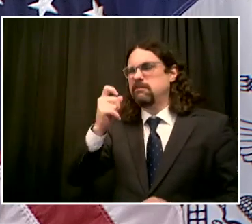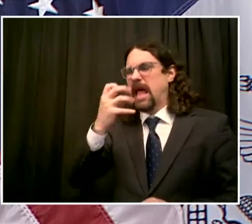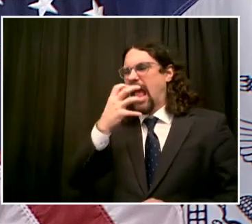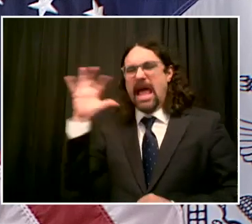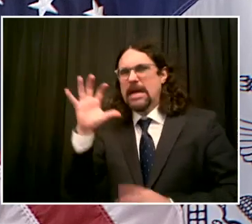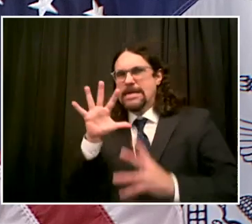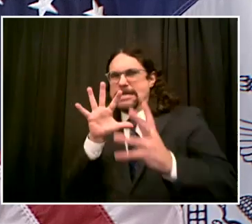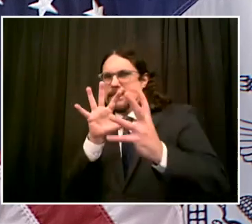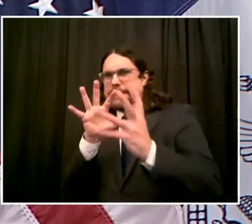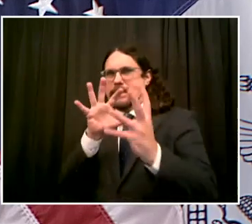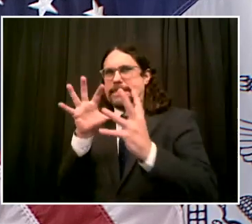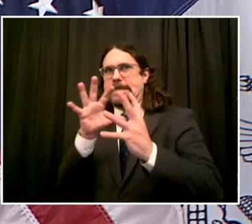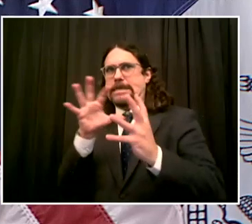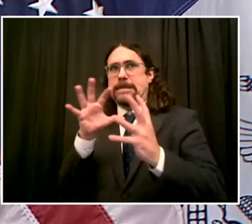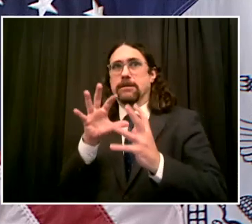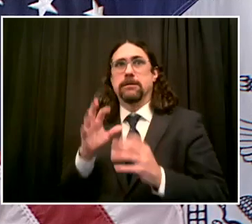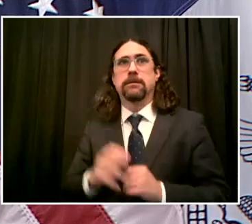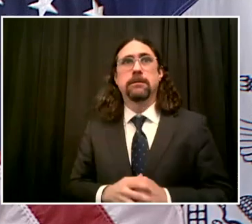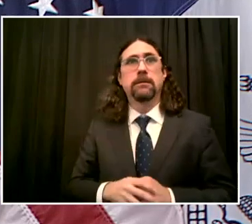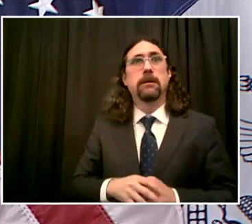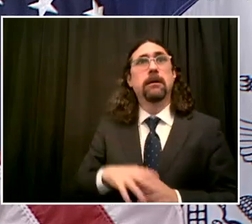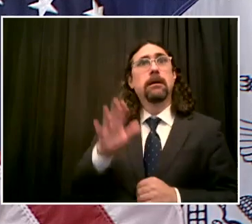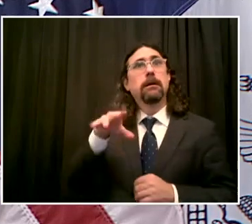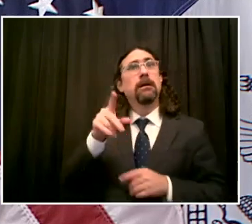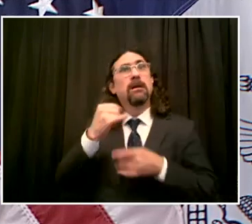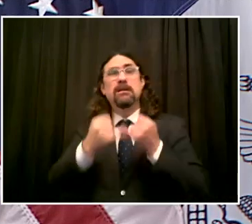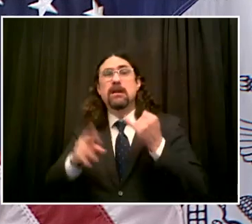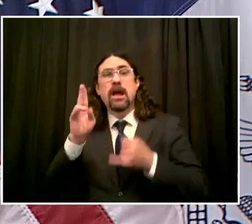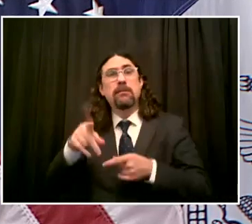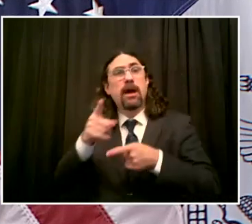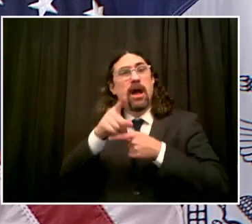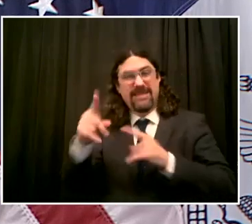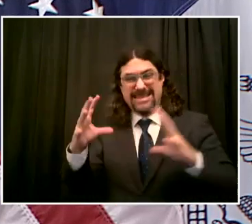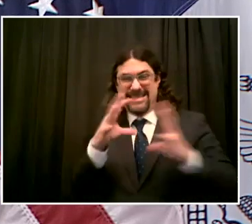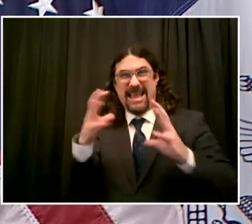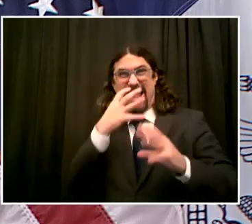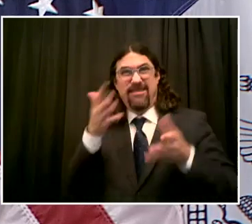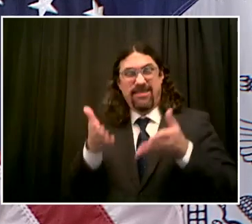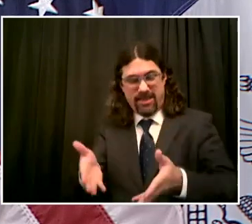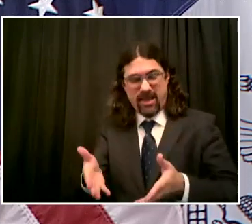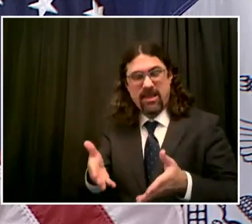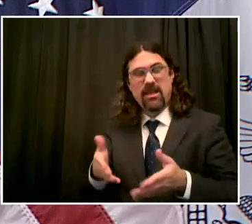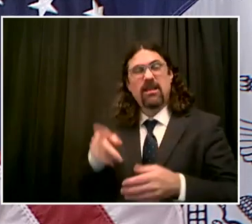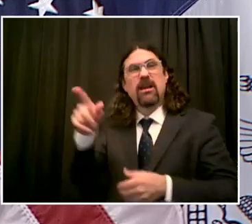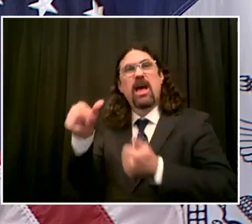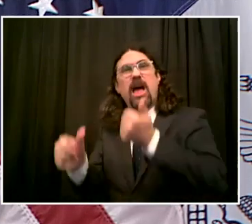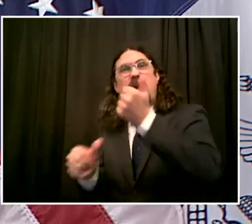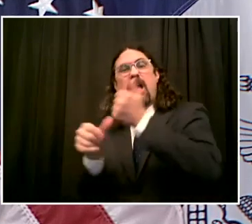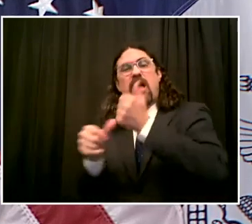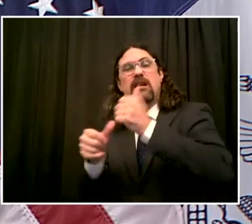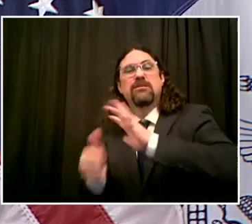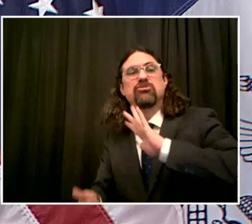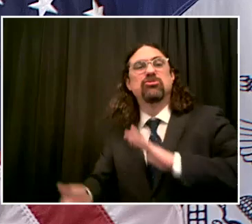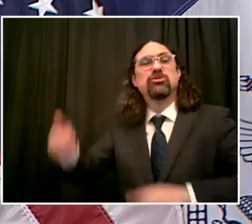SOME OF THE PROTESTERS, O WH DIFFUSED IT?